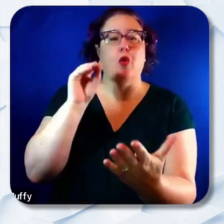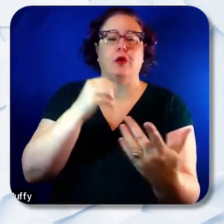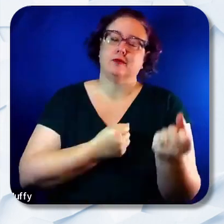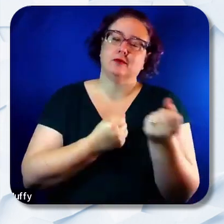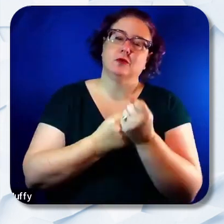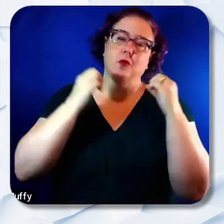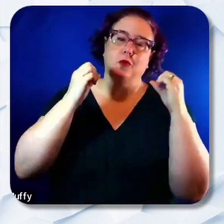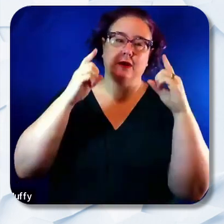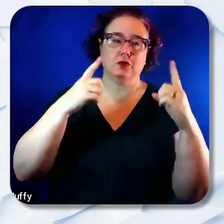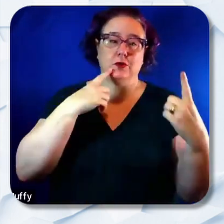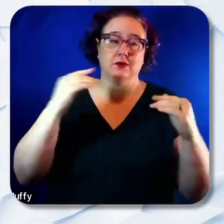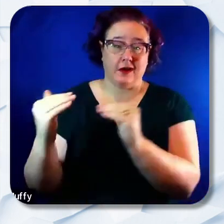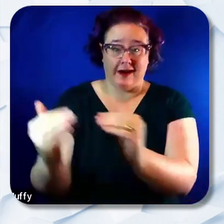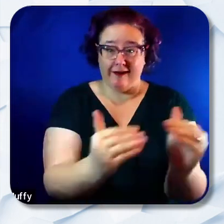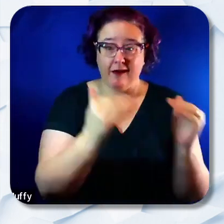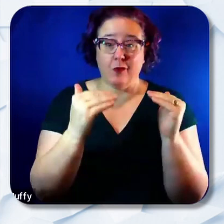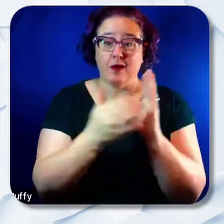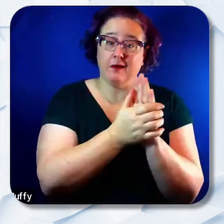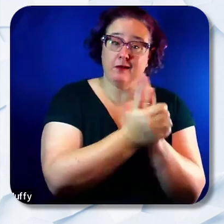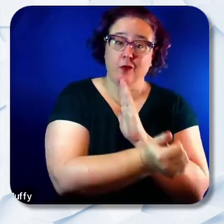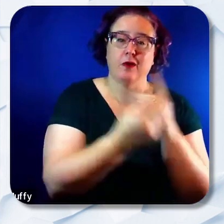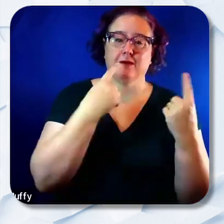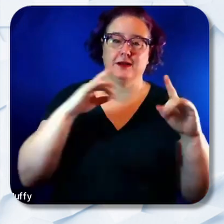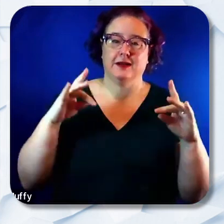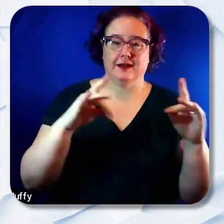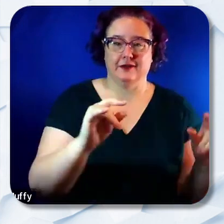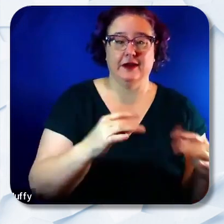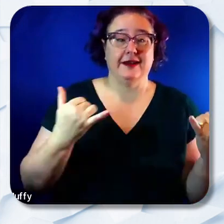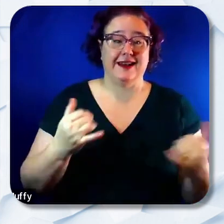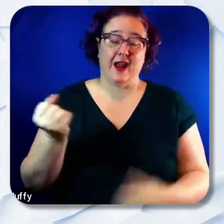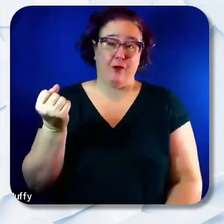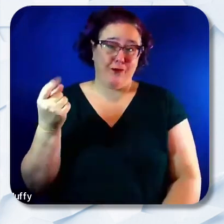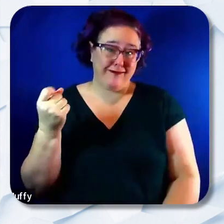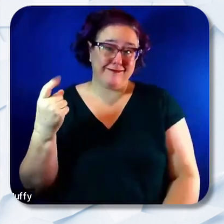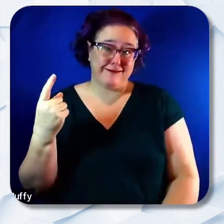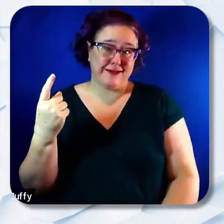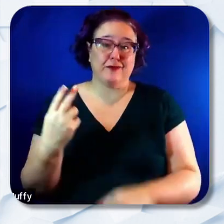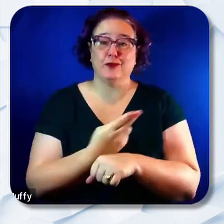There are now 11 allowable uses of these funds.